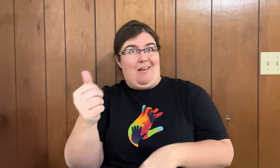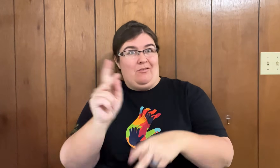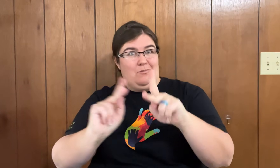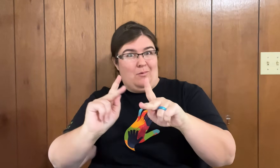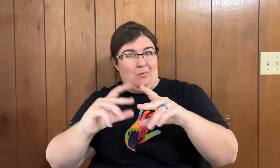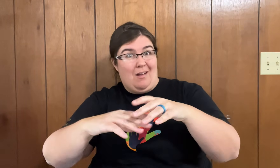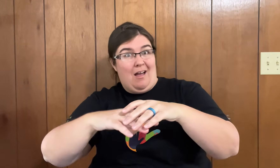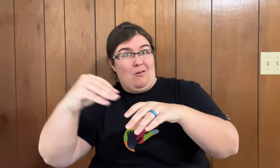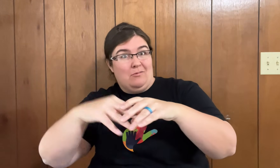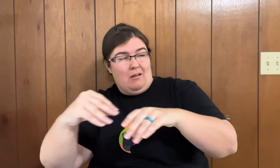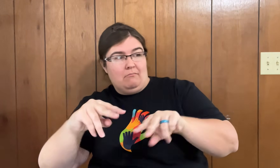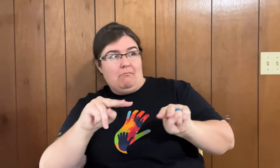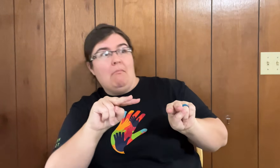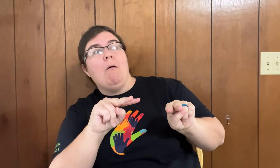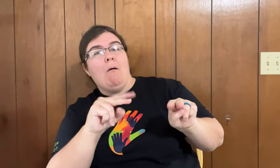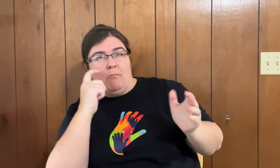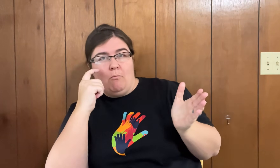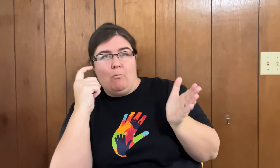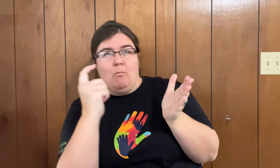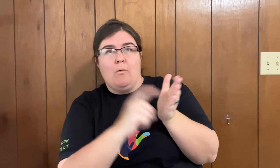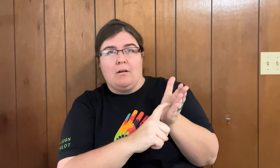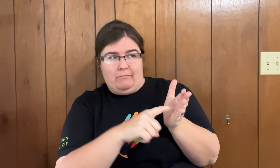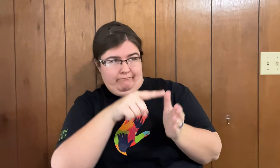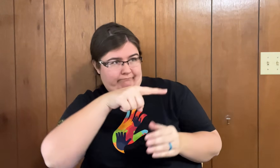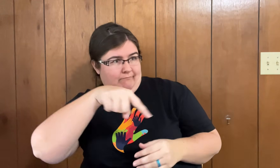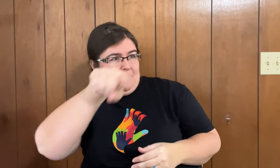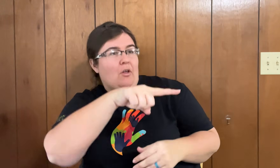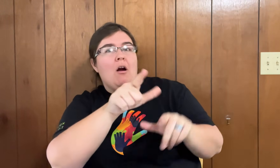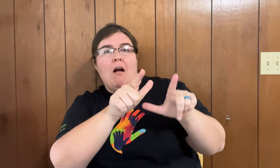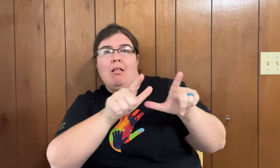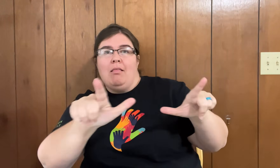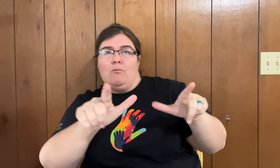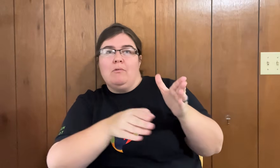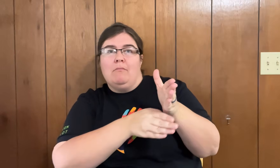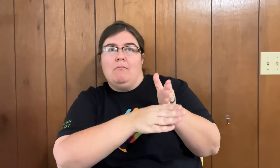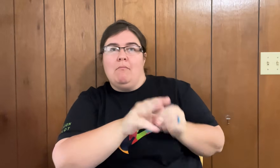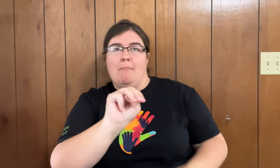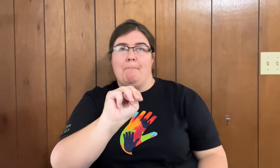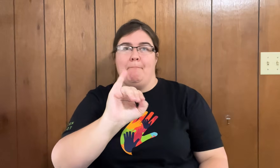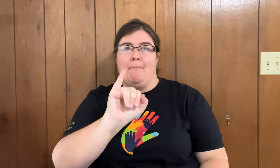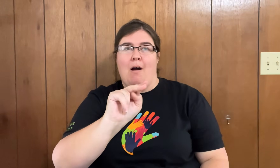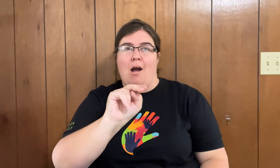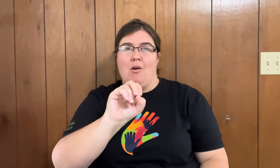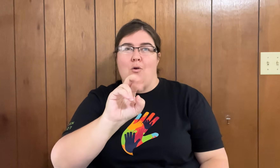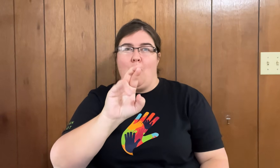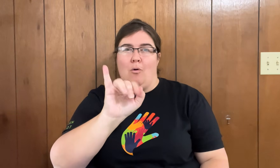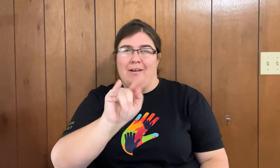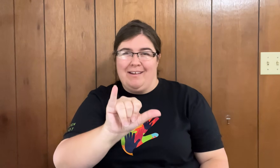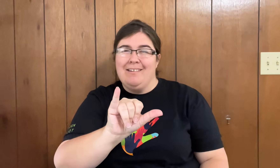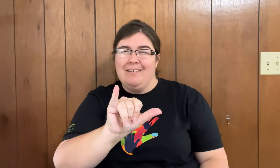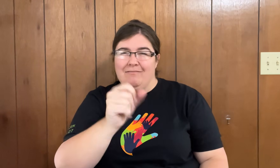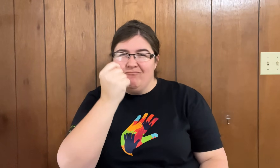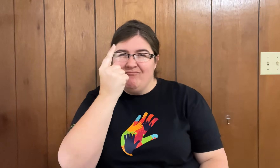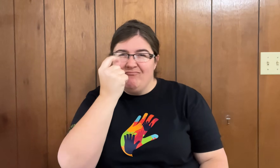Which also means that outsiders will be more apt to recognize the community as a linguistic minority.